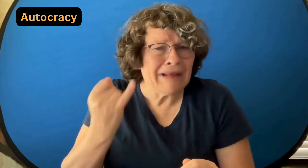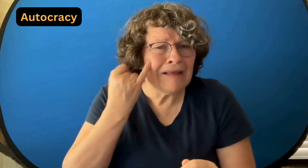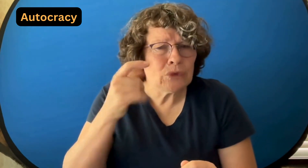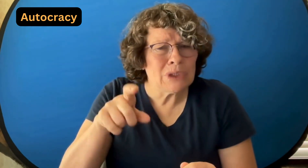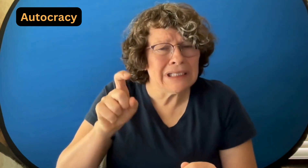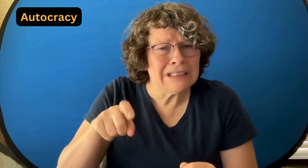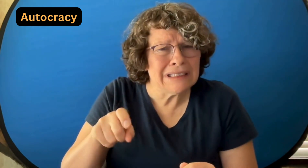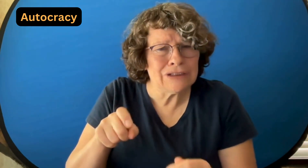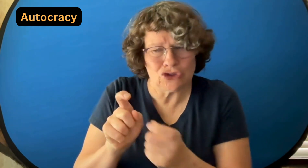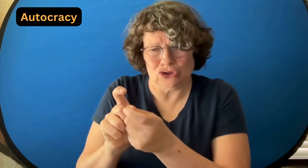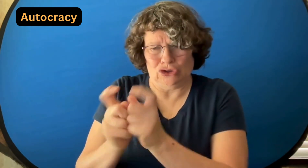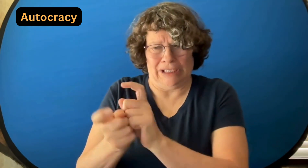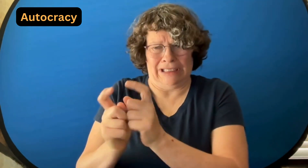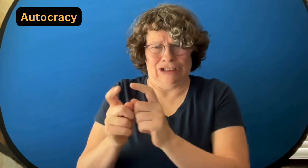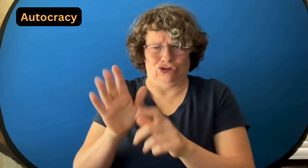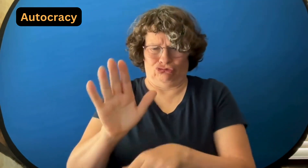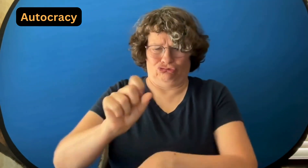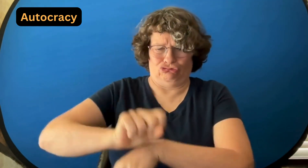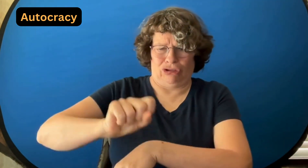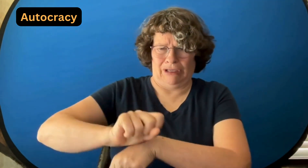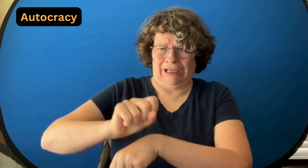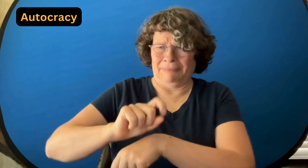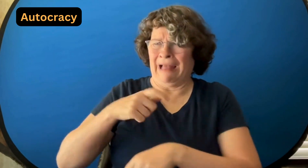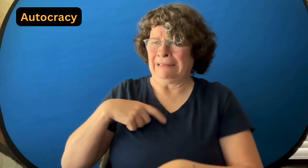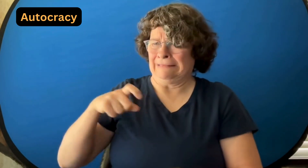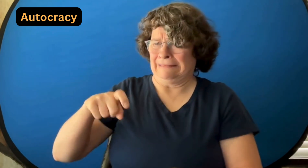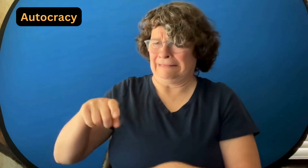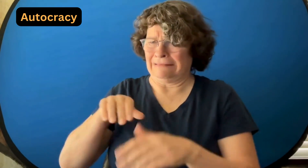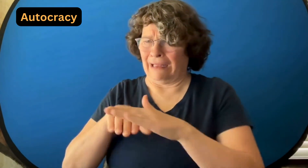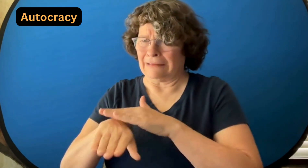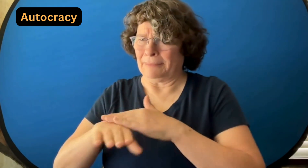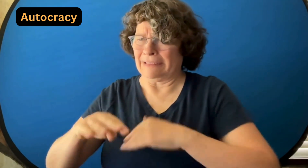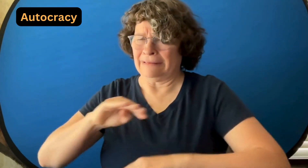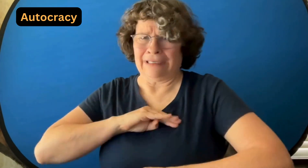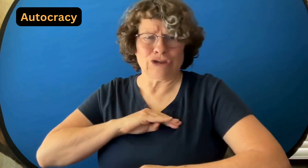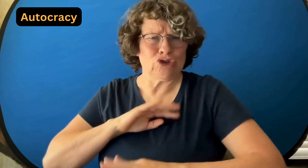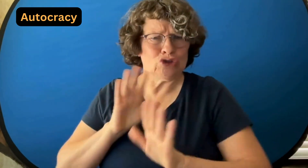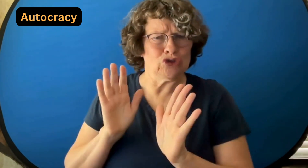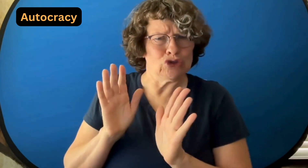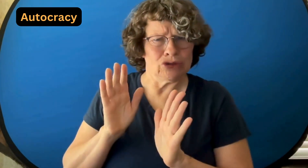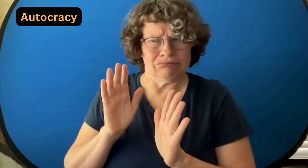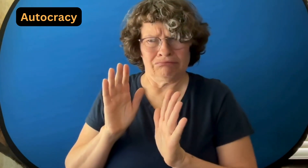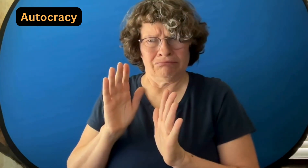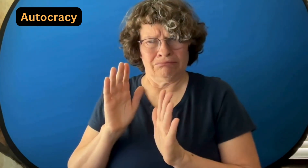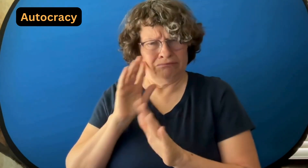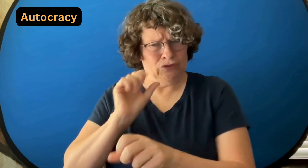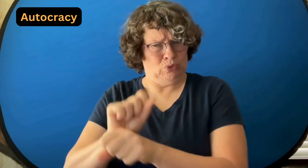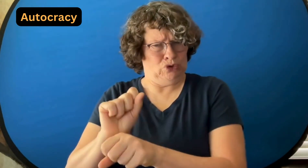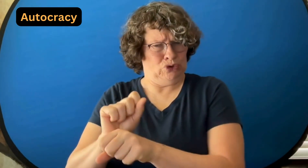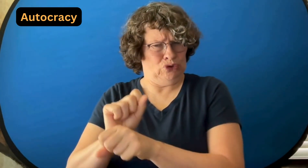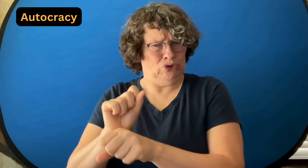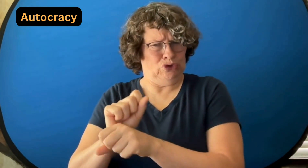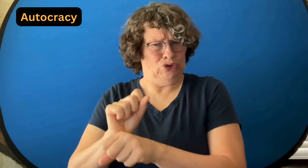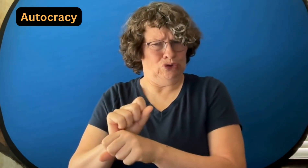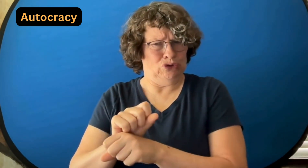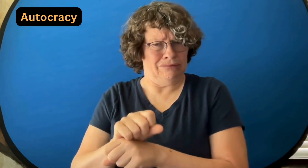If you need changes to your workplace to accommodate your needs,